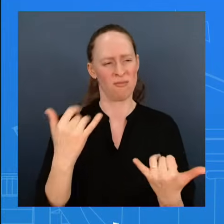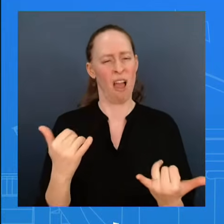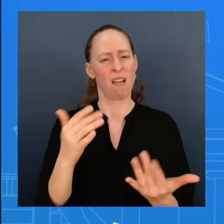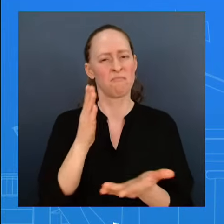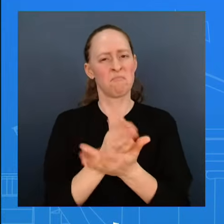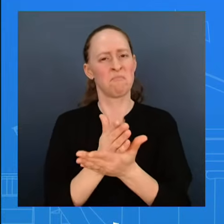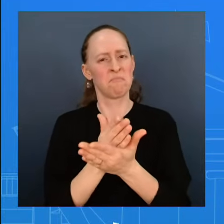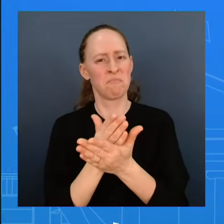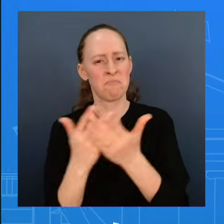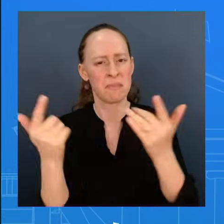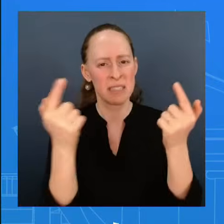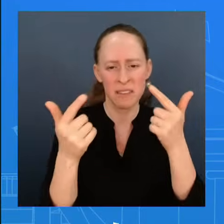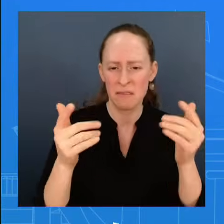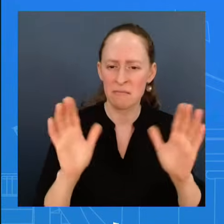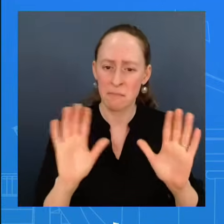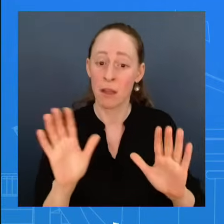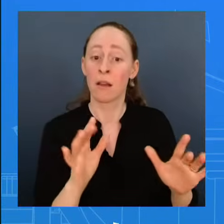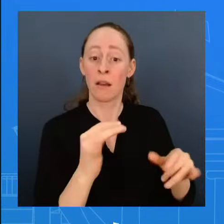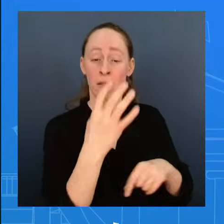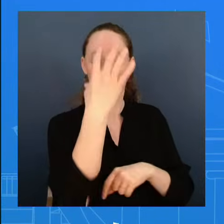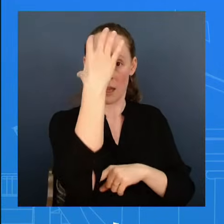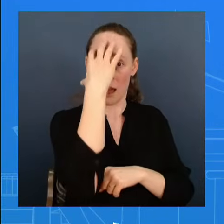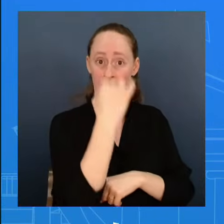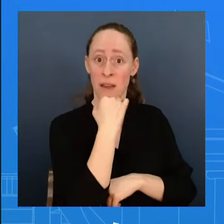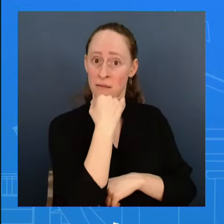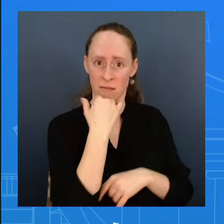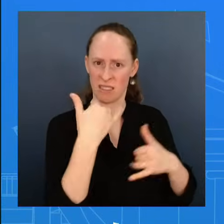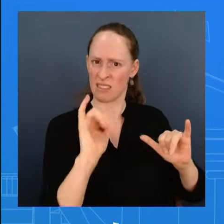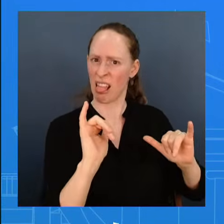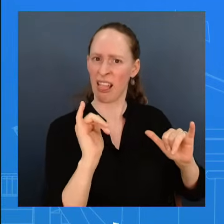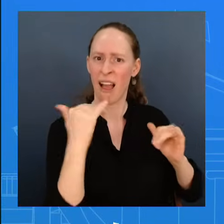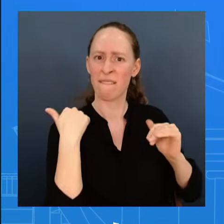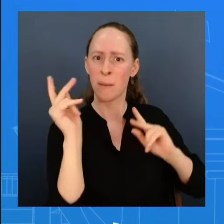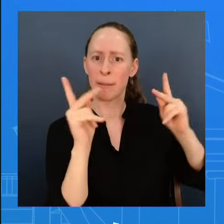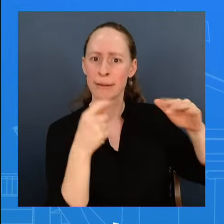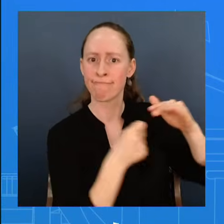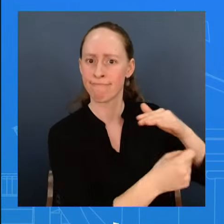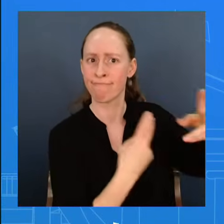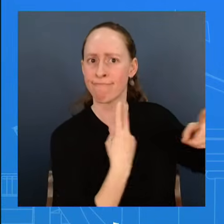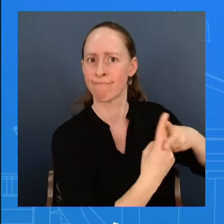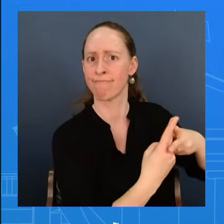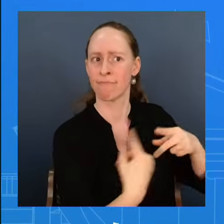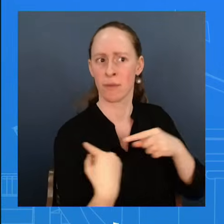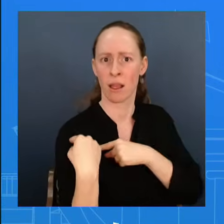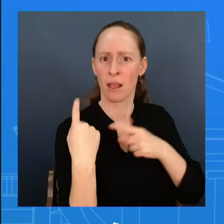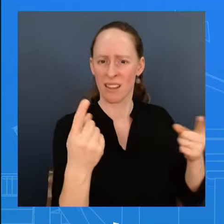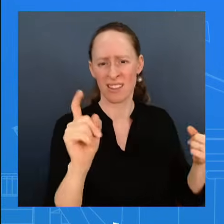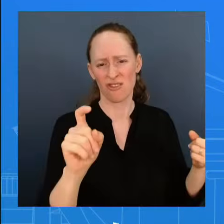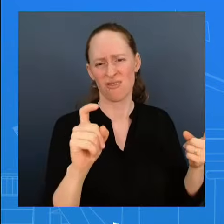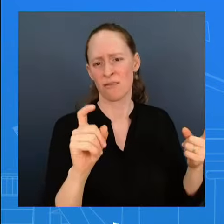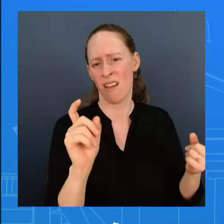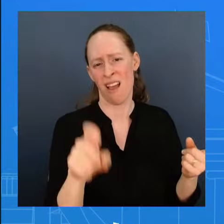and it should happen immediately -immediately. And there has not yet been a response from Hamas, as you know.